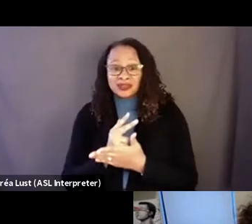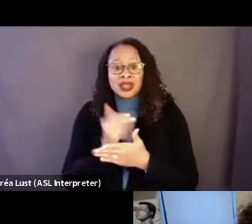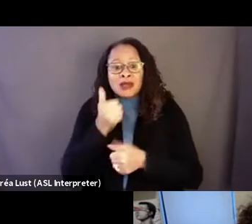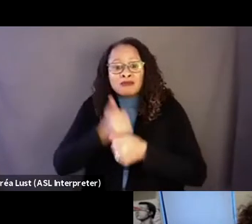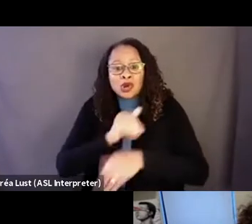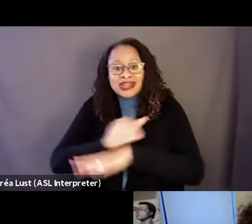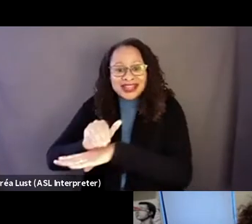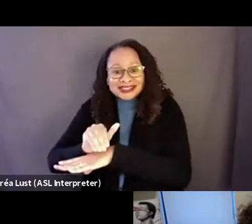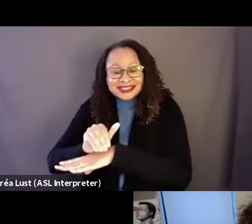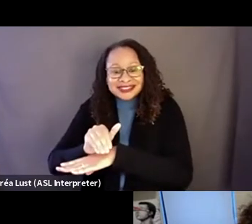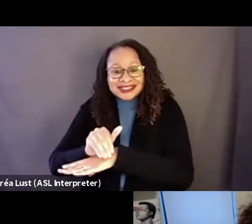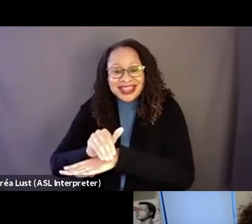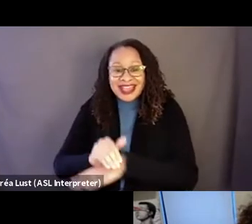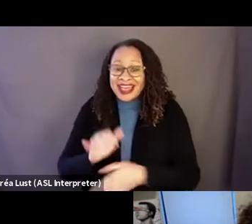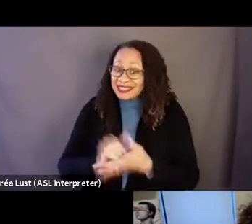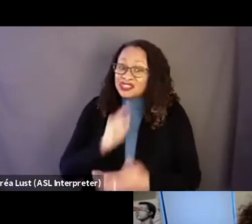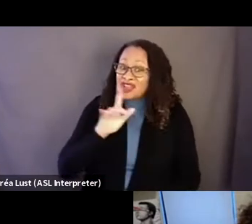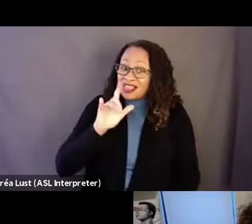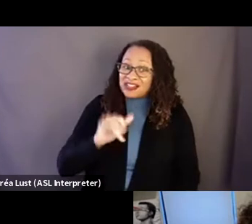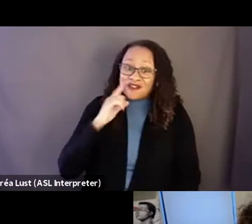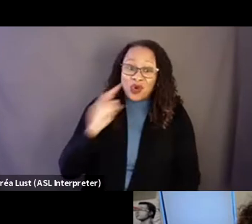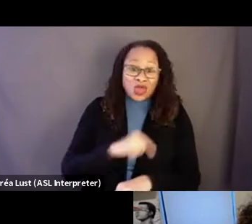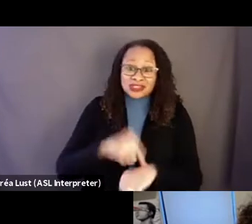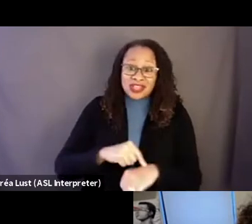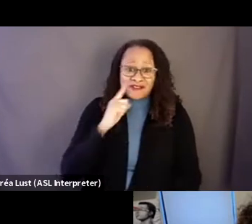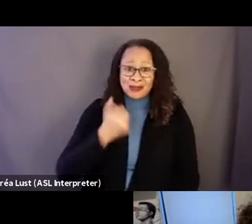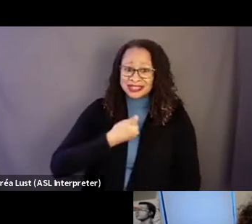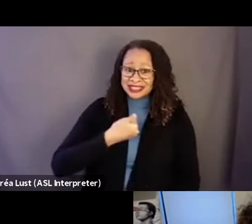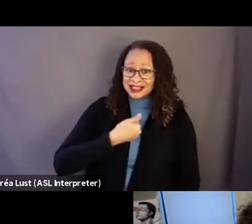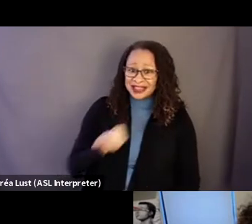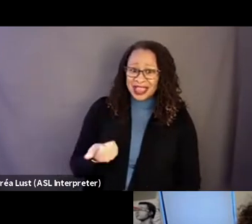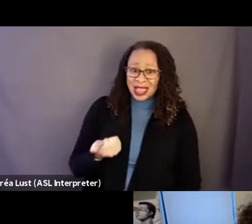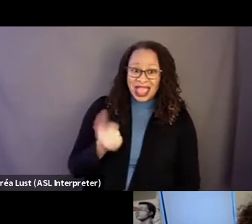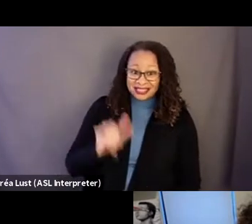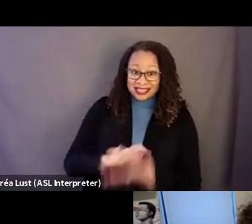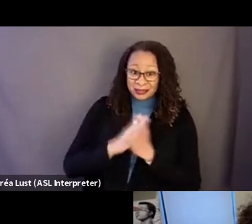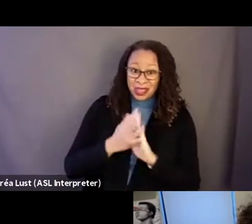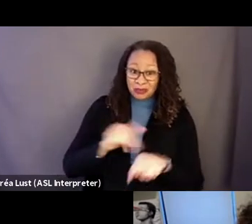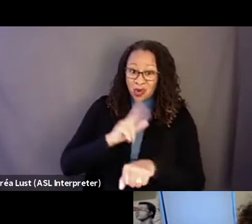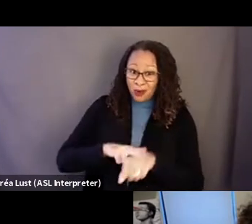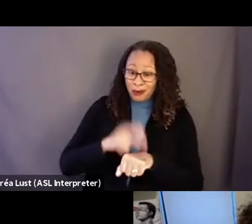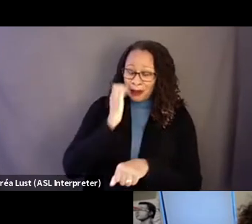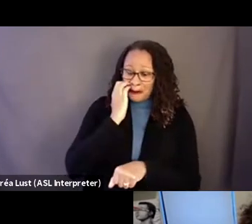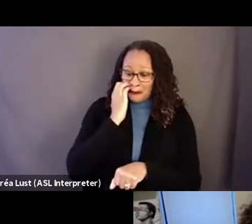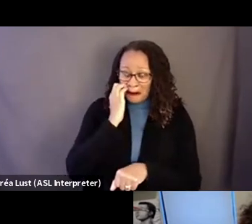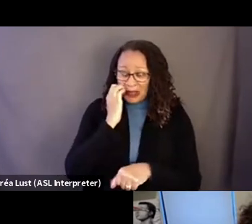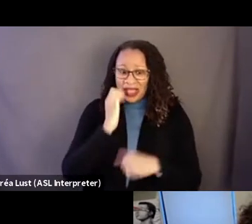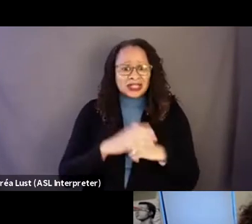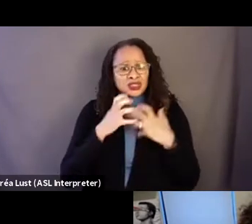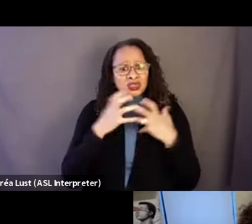And this has been the reality for a really long time. And for me, it's like, we've normalized this. So, it's so normal.